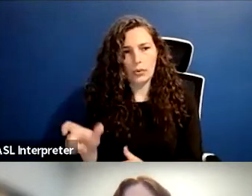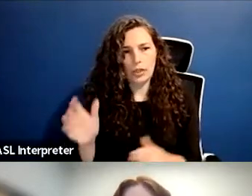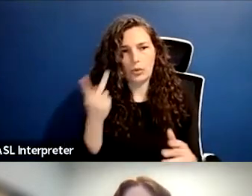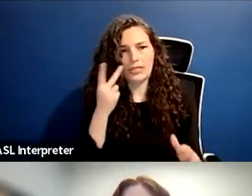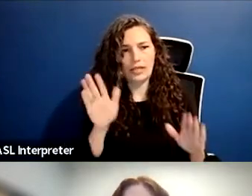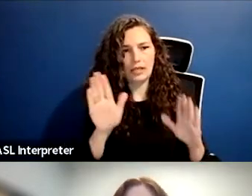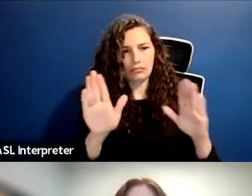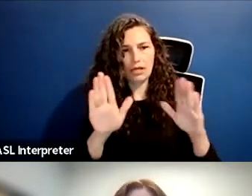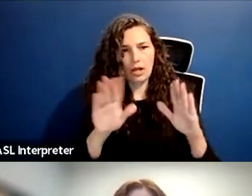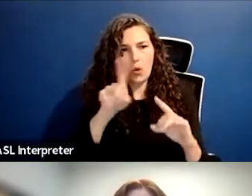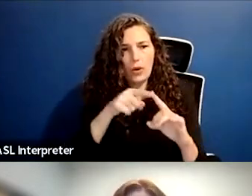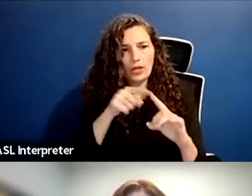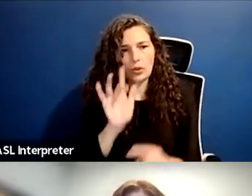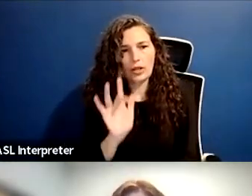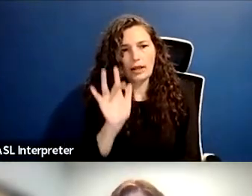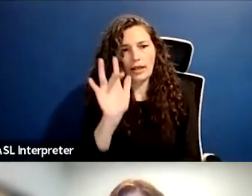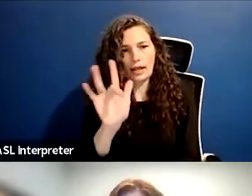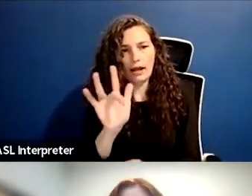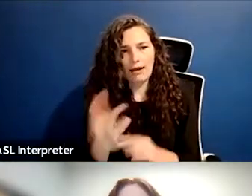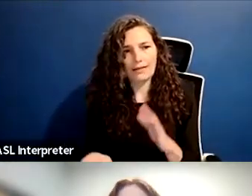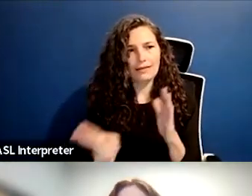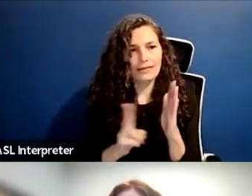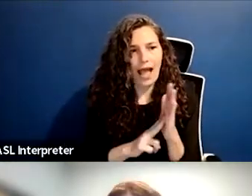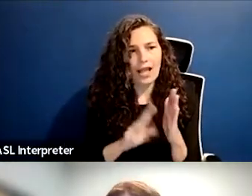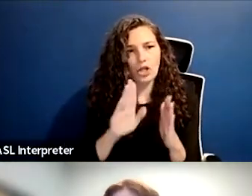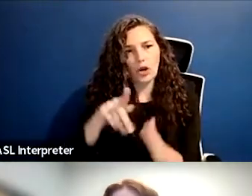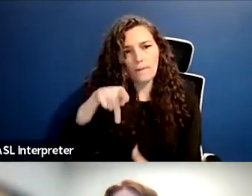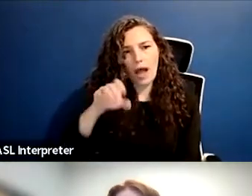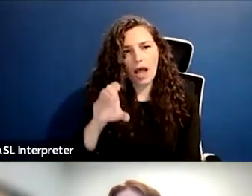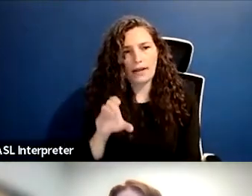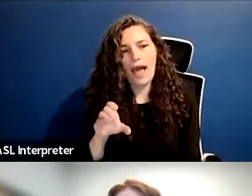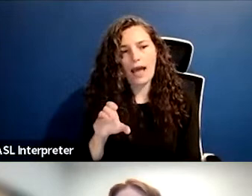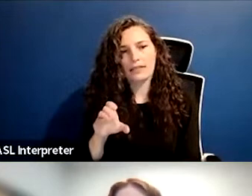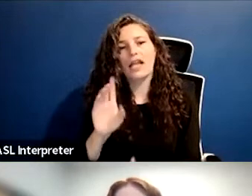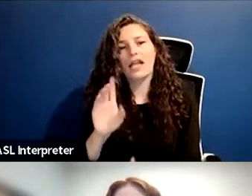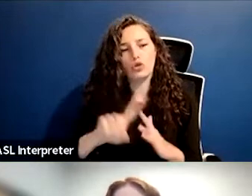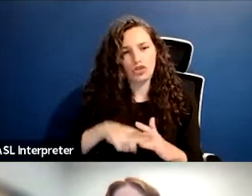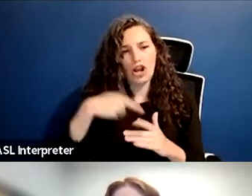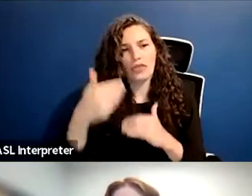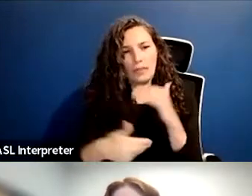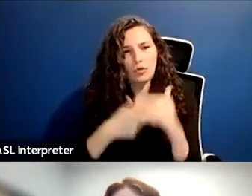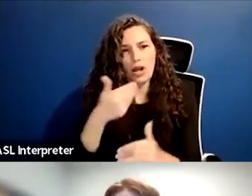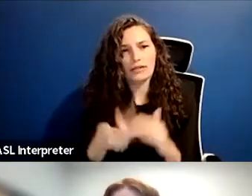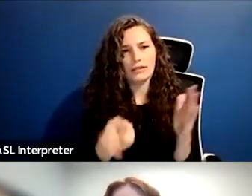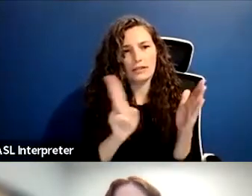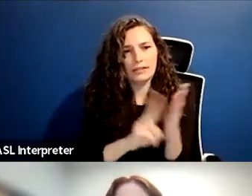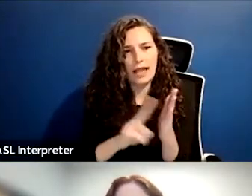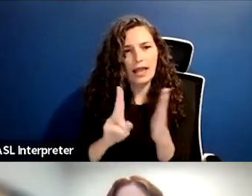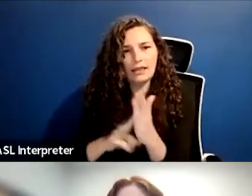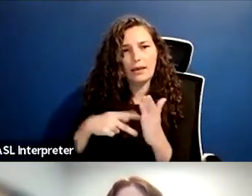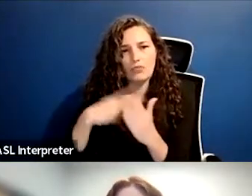when they click on the Sign Your Podcast button and start the process of signing their project through the portal.